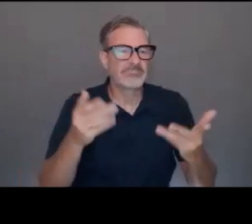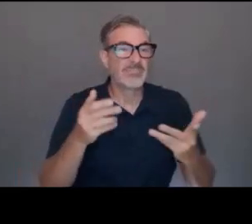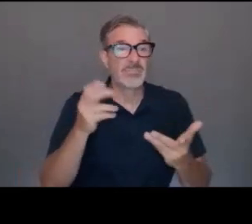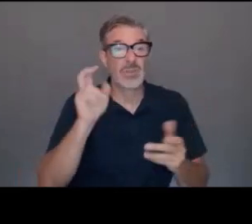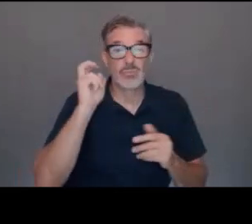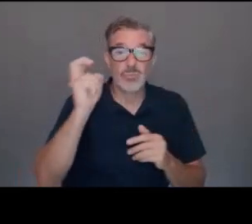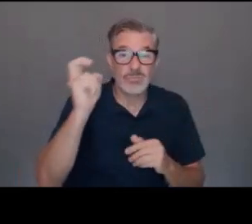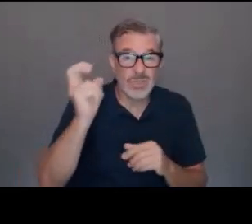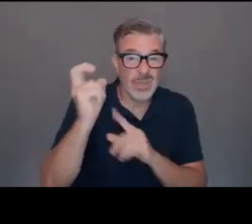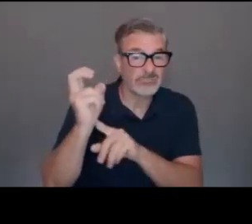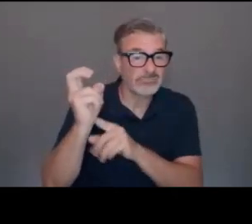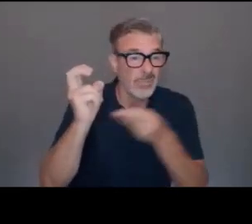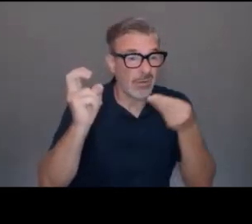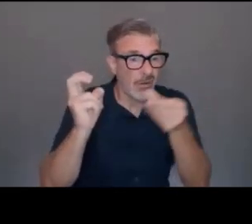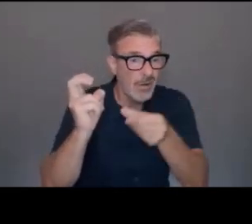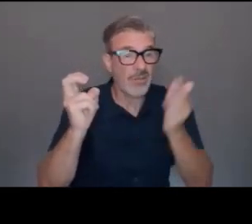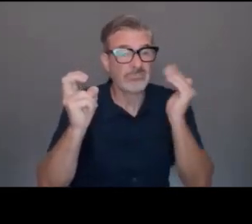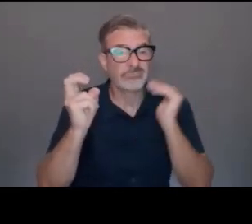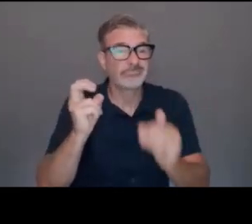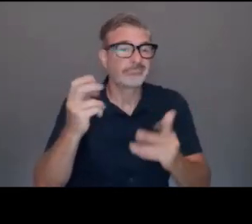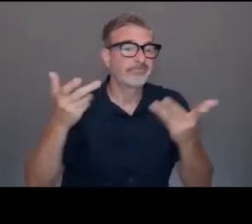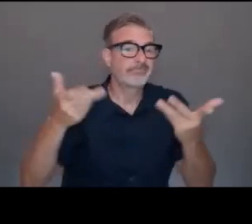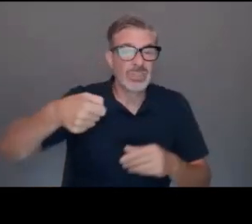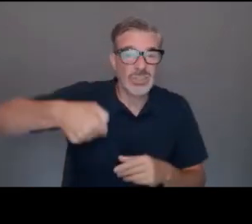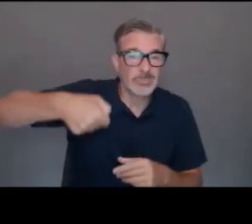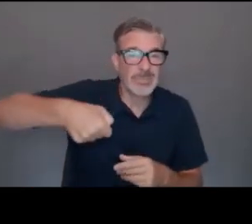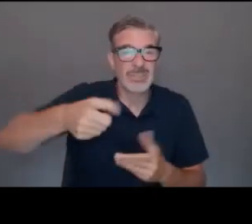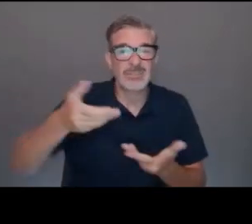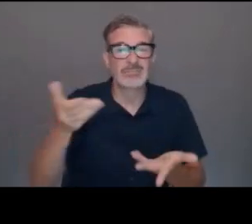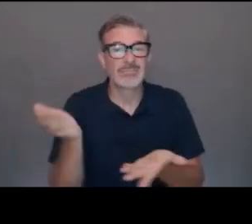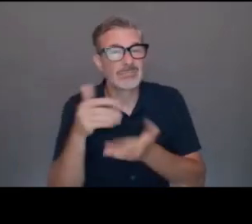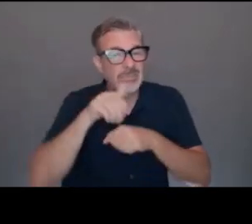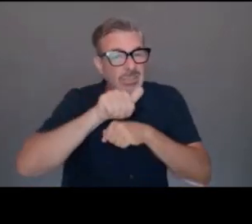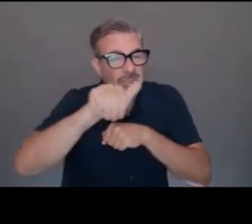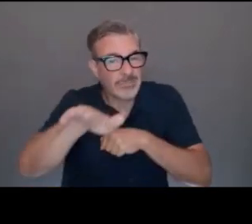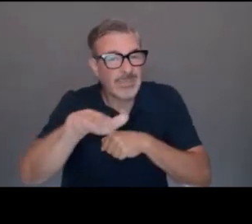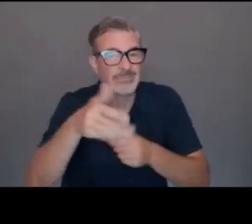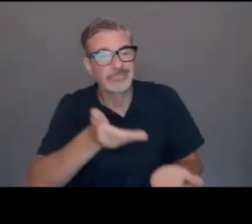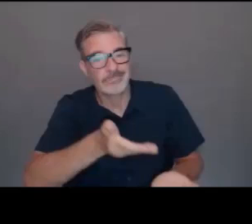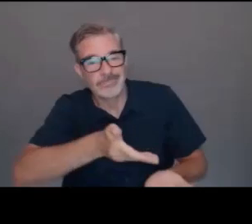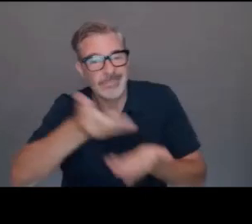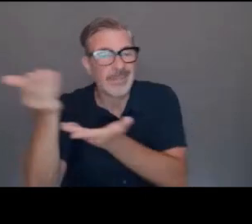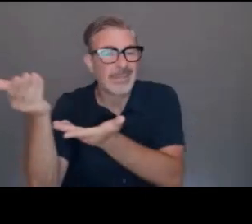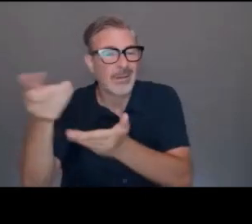Visa expenses and travel insurance. Promotional expenses.